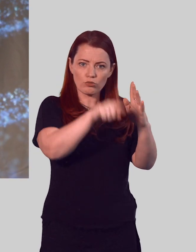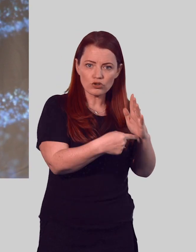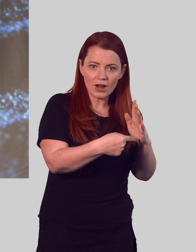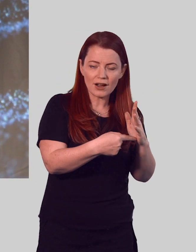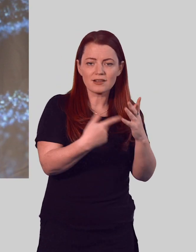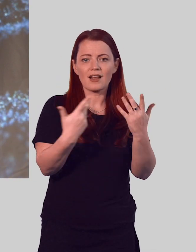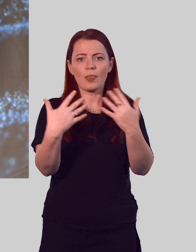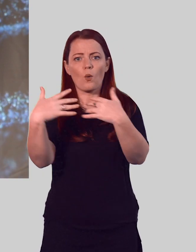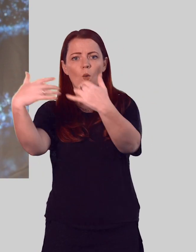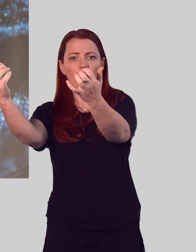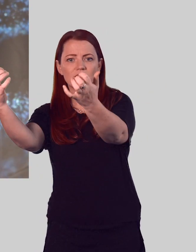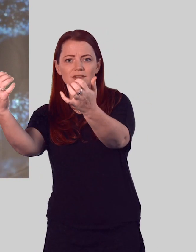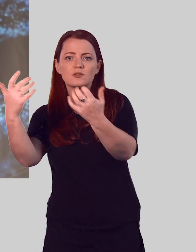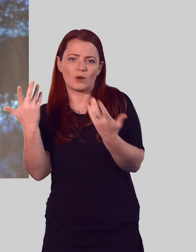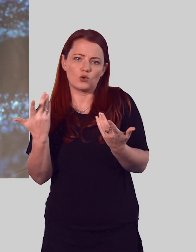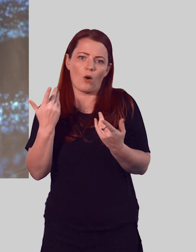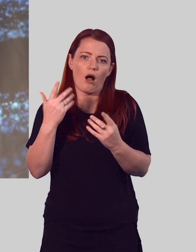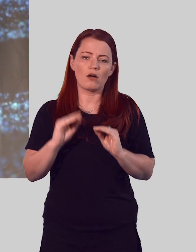when designing for your participants.